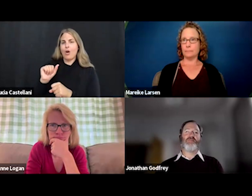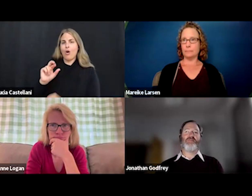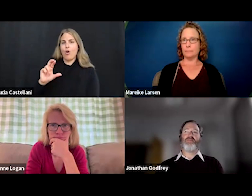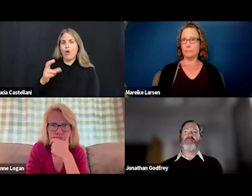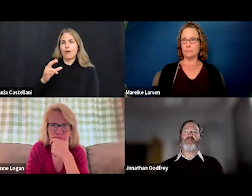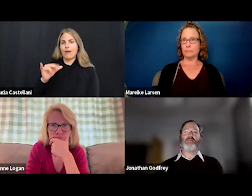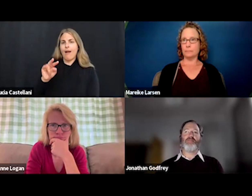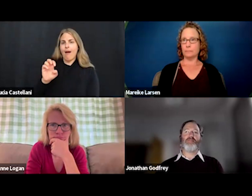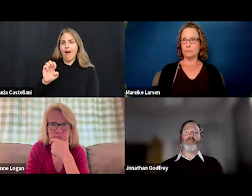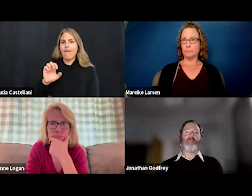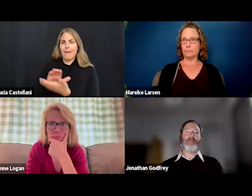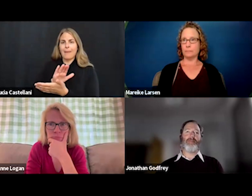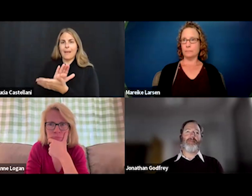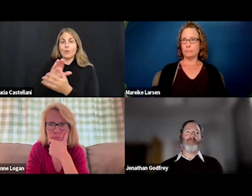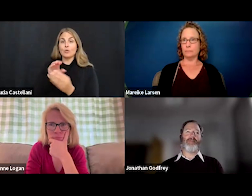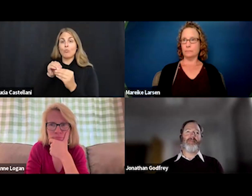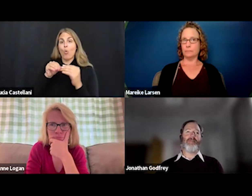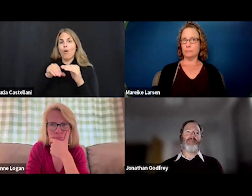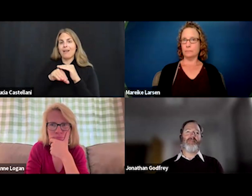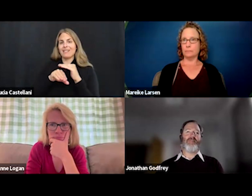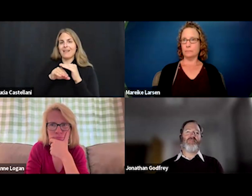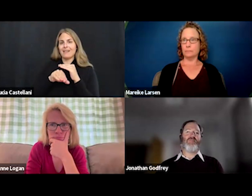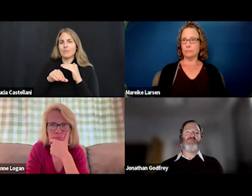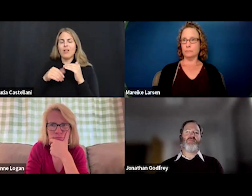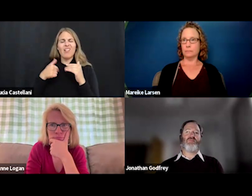And this question specifically calls out Alt text.